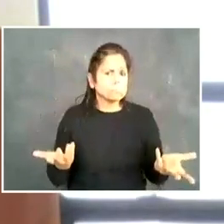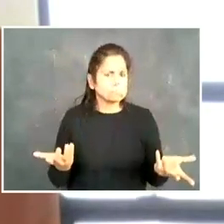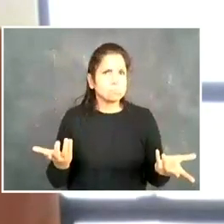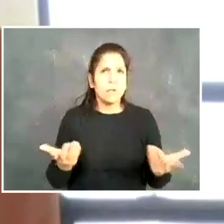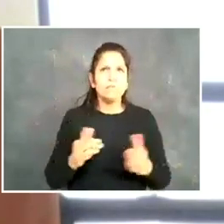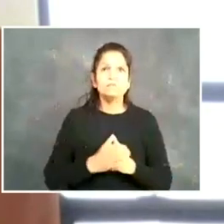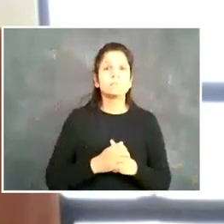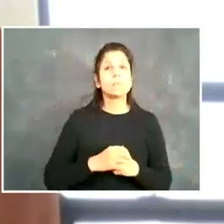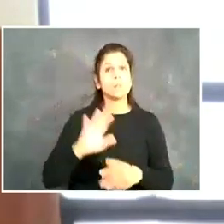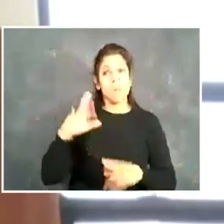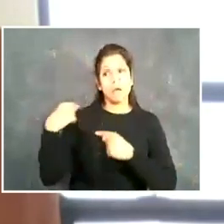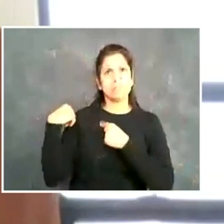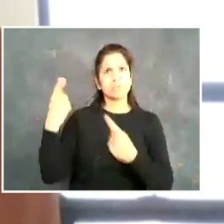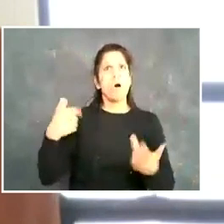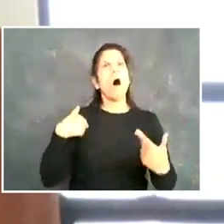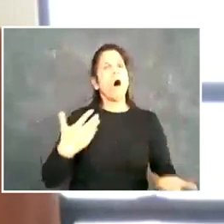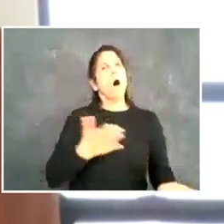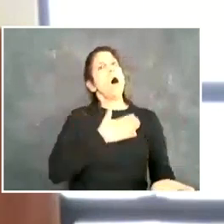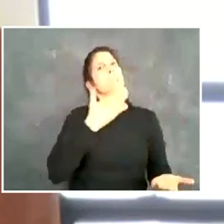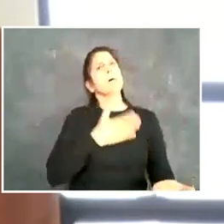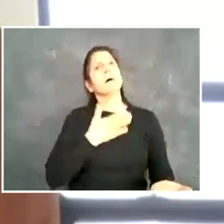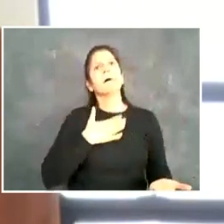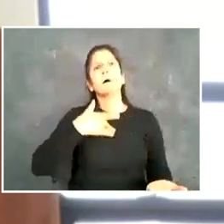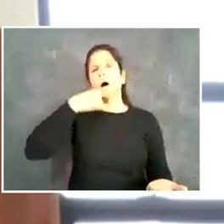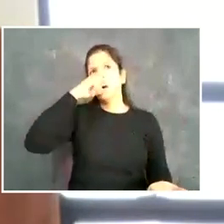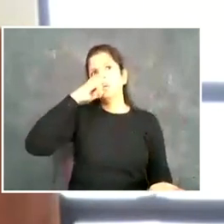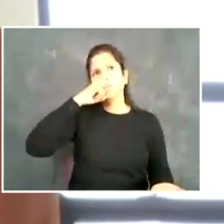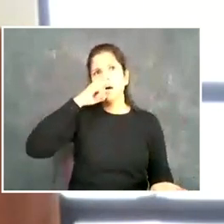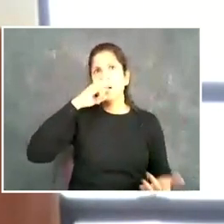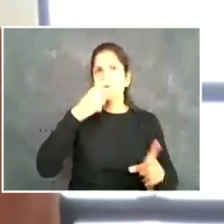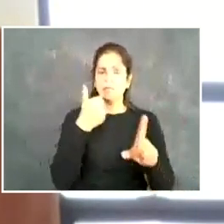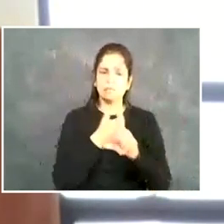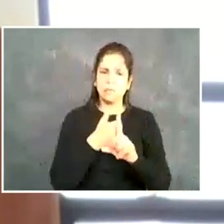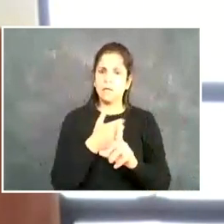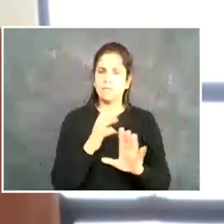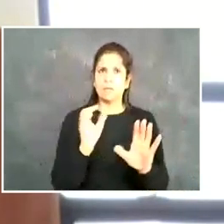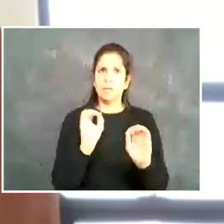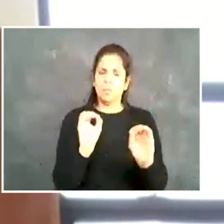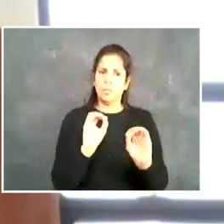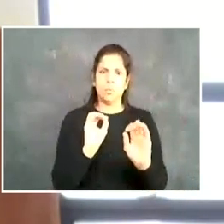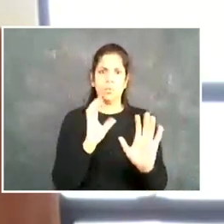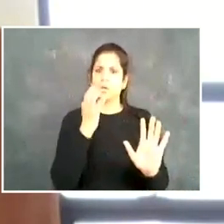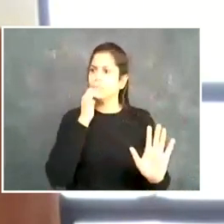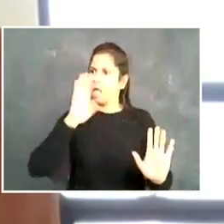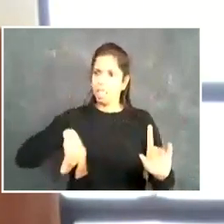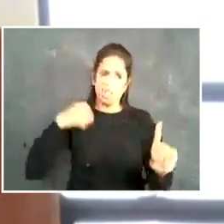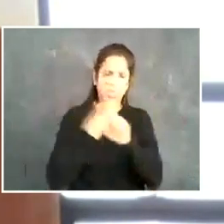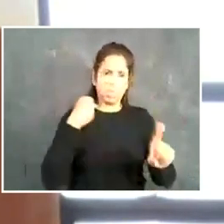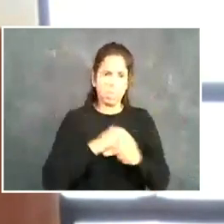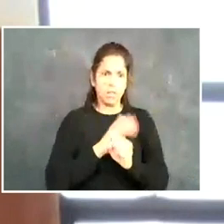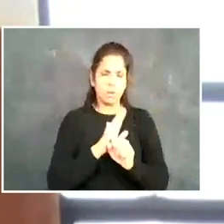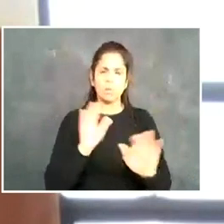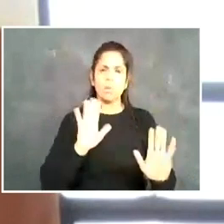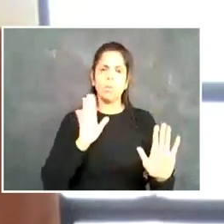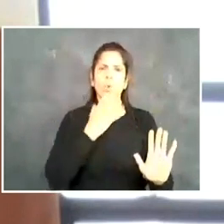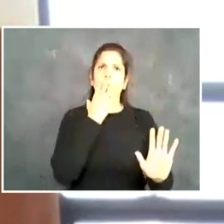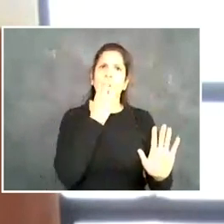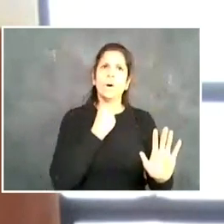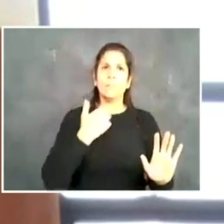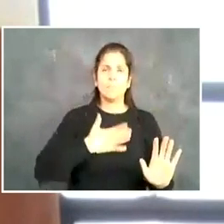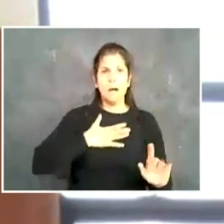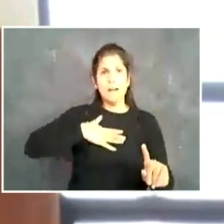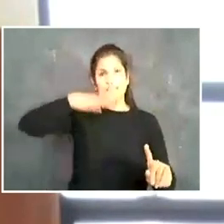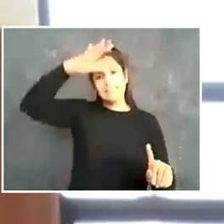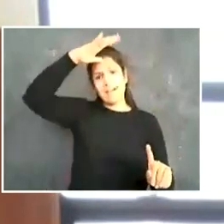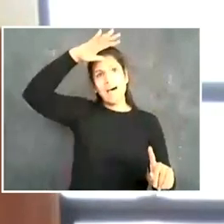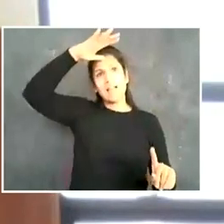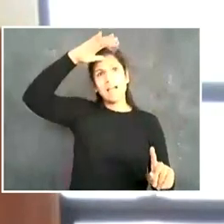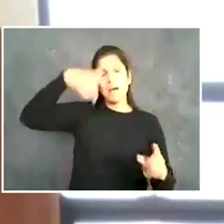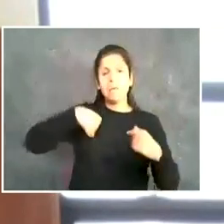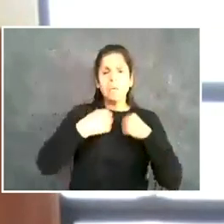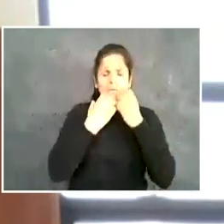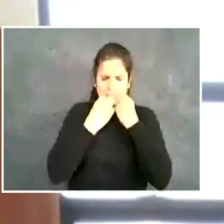NEW YORK CITY HOSPITALS.